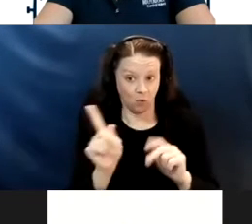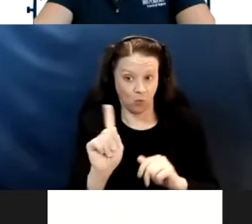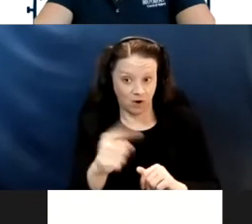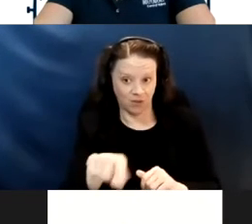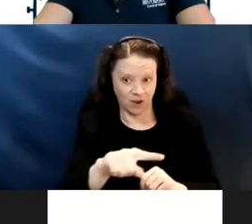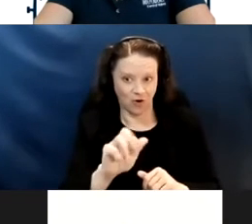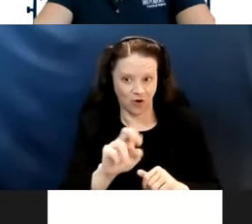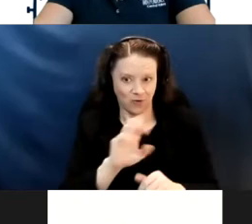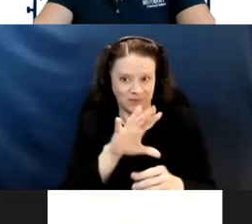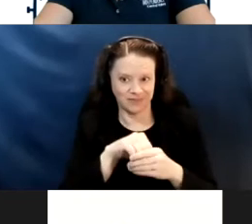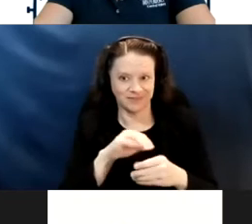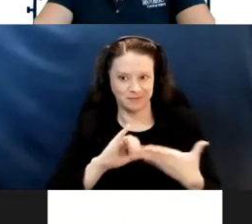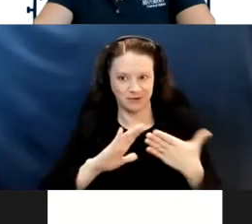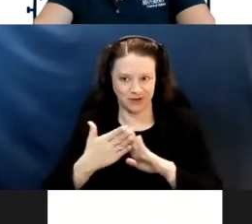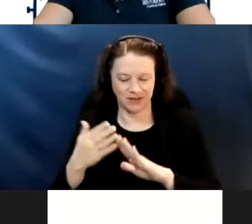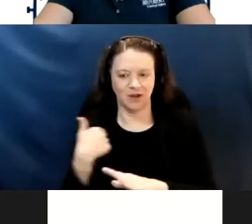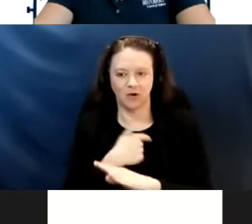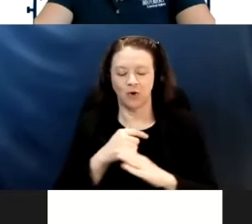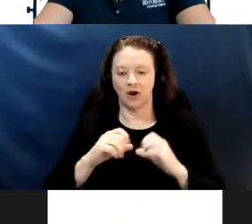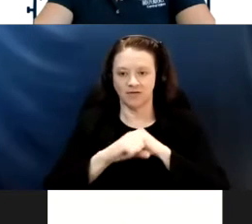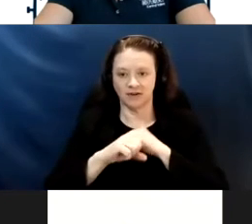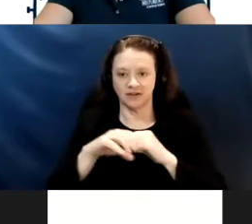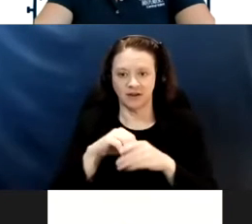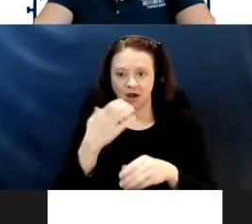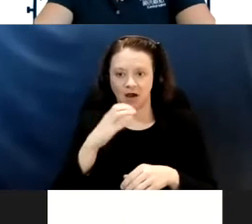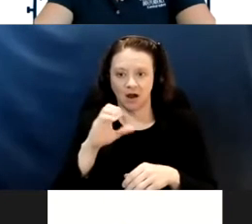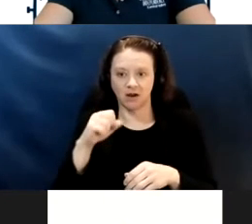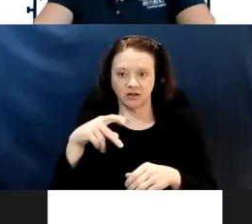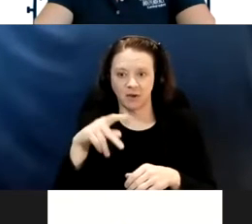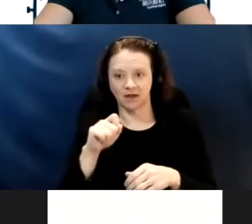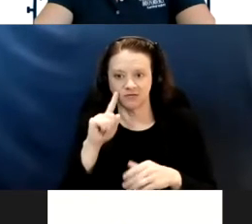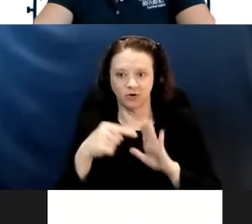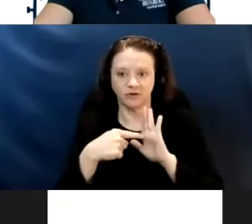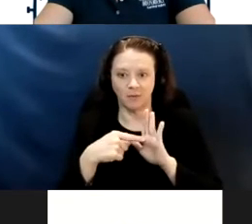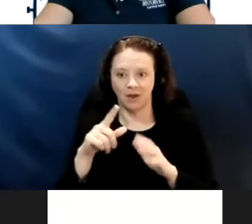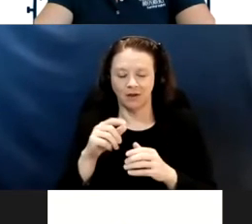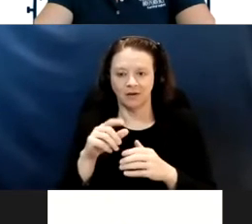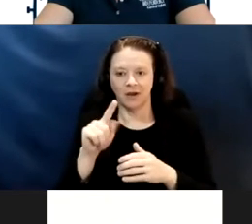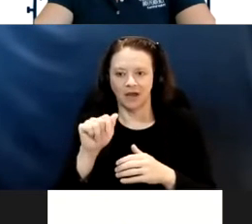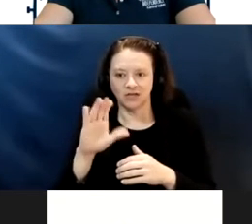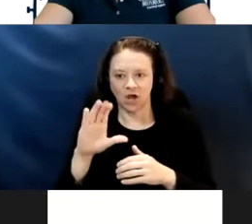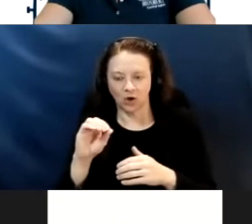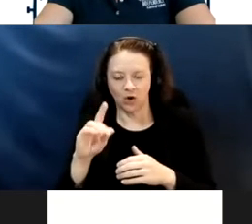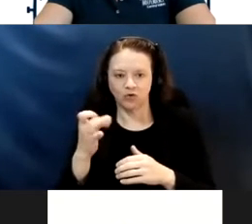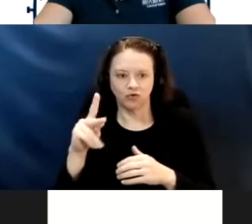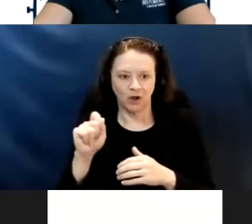And we're advertising in hotspots, such as taco trucks, churches, flea markets, restaurants, businesses